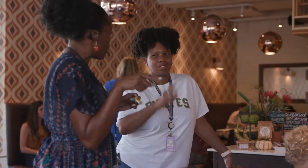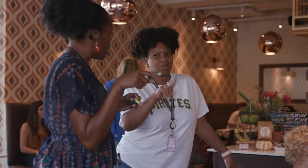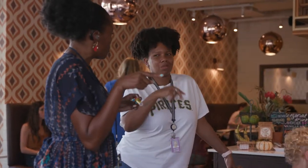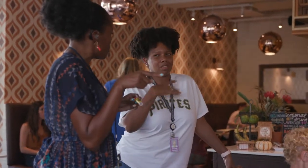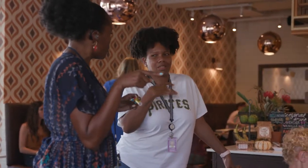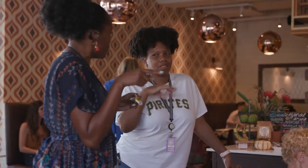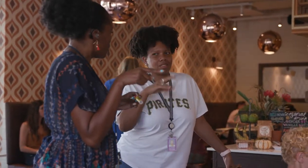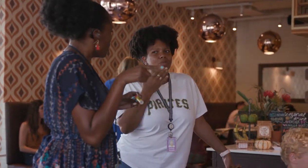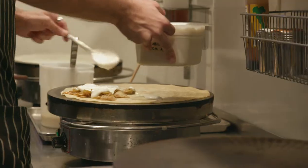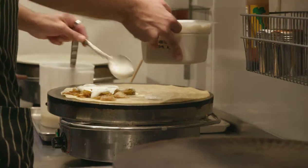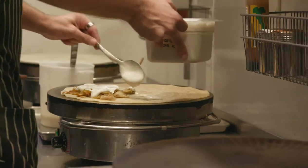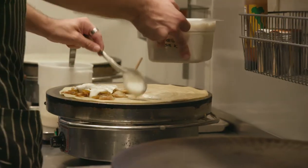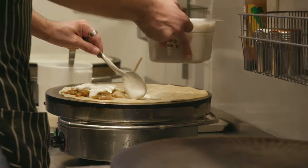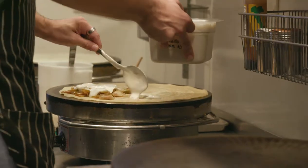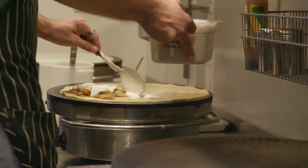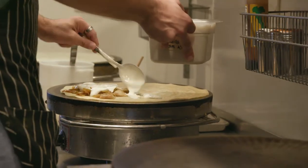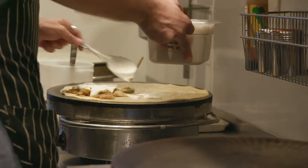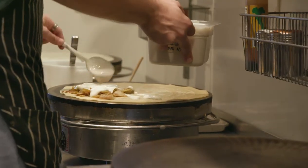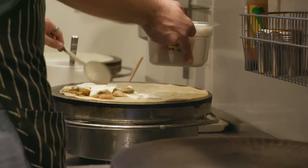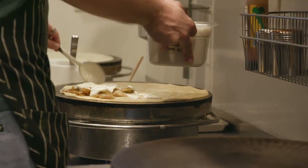out there and things that they can do.